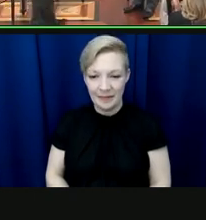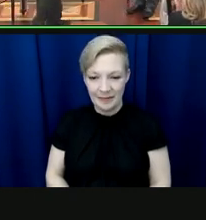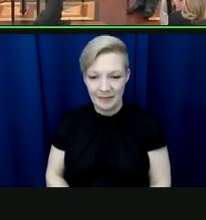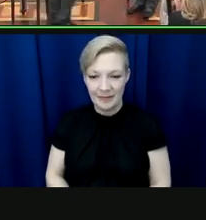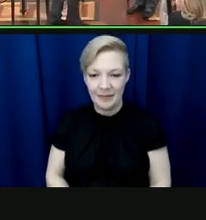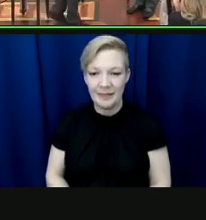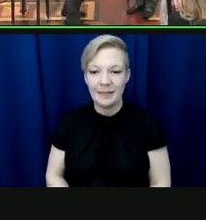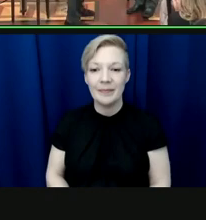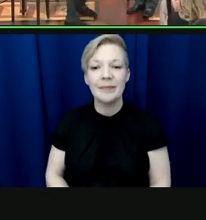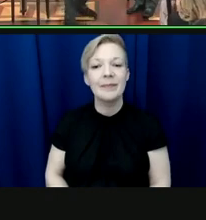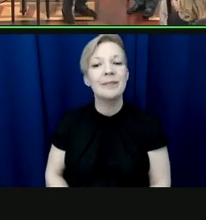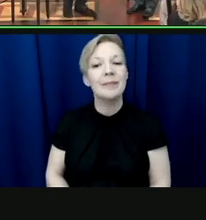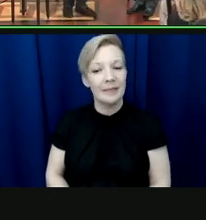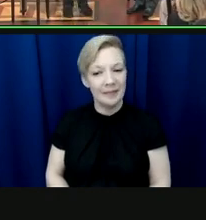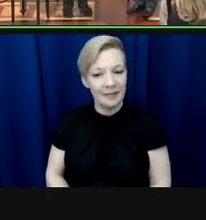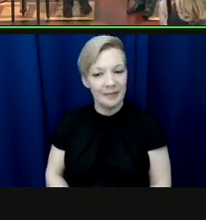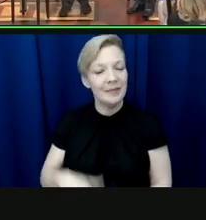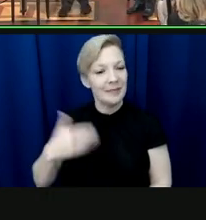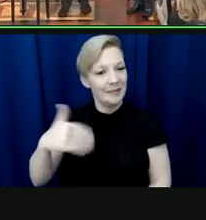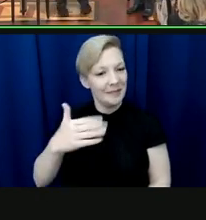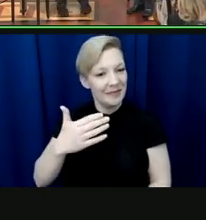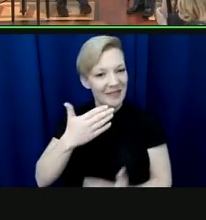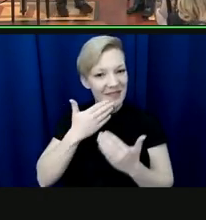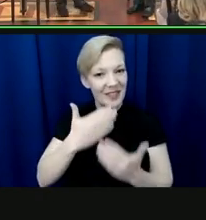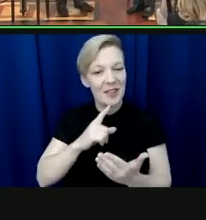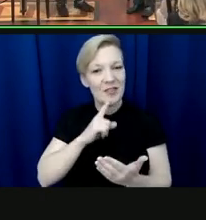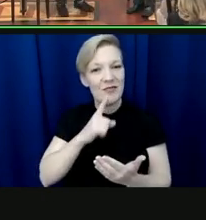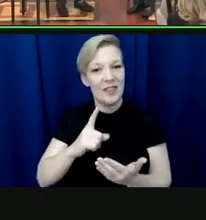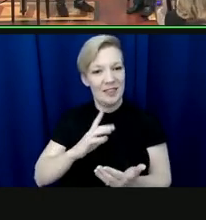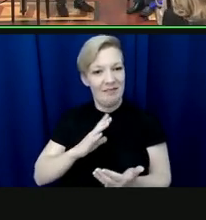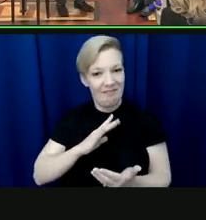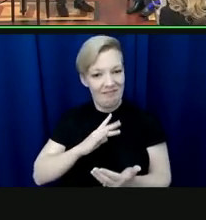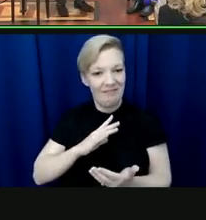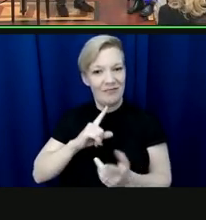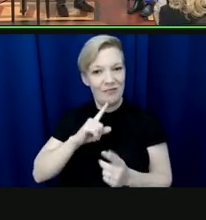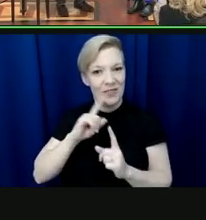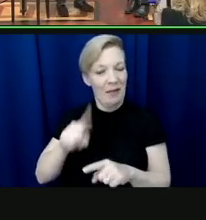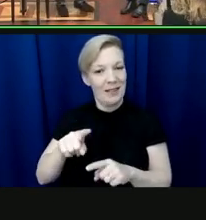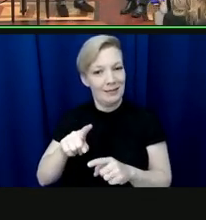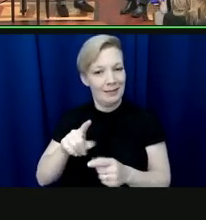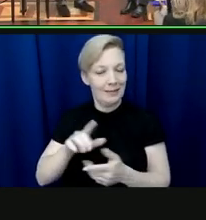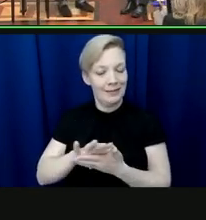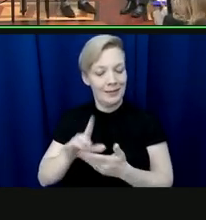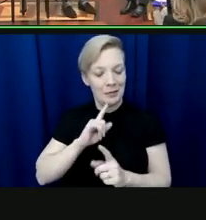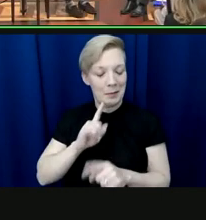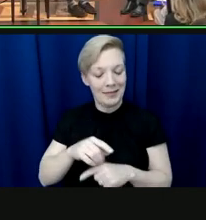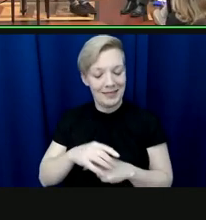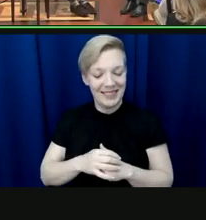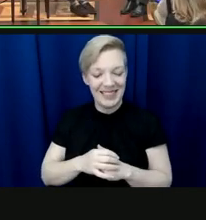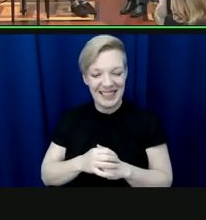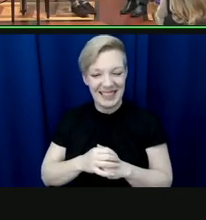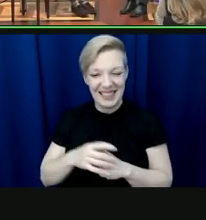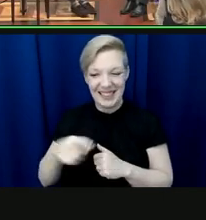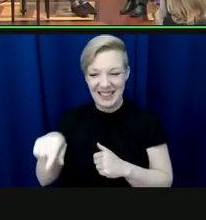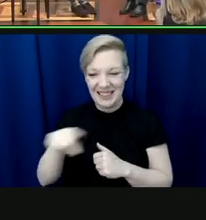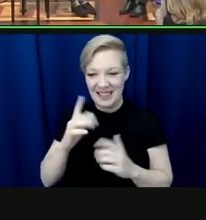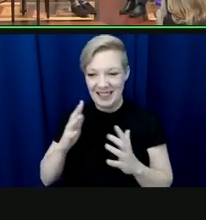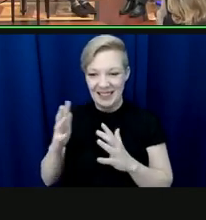Mr. Roker: Wow. Thanks so much for that really tepid response. That was fantastic. Mr. Mayock: And as we kick it off here,